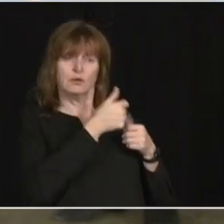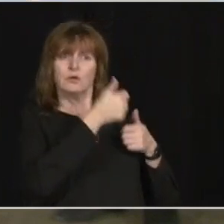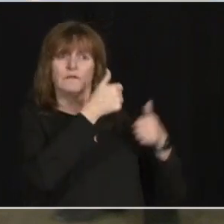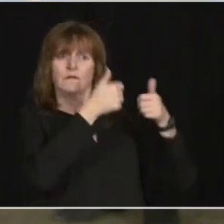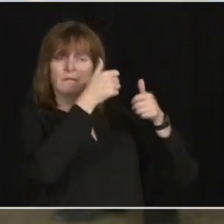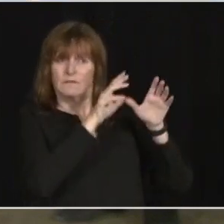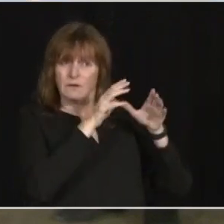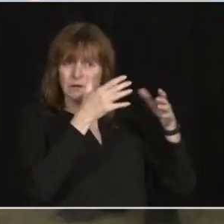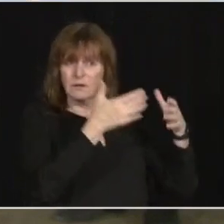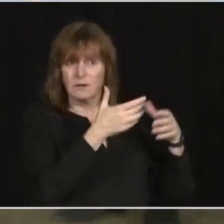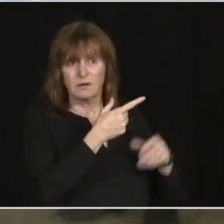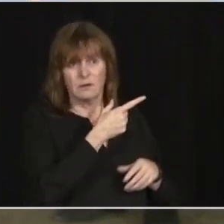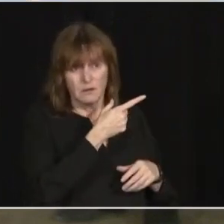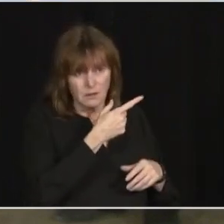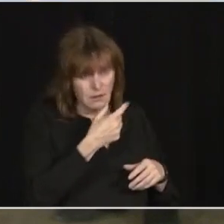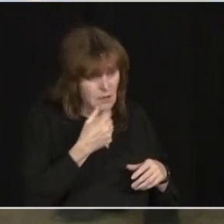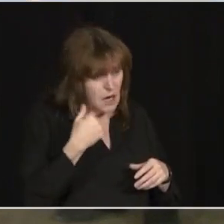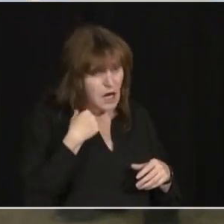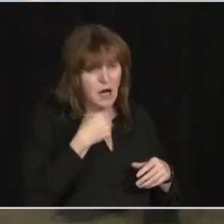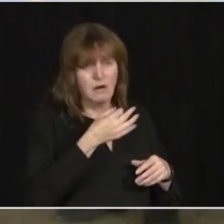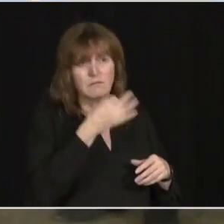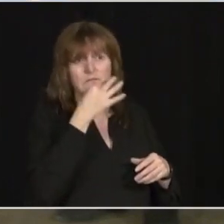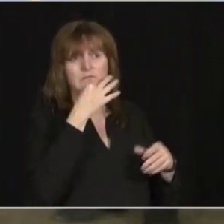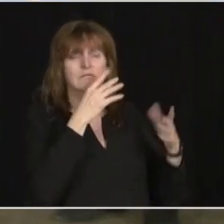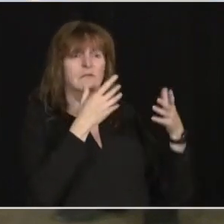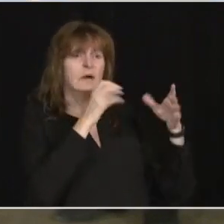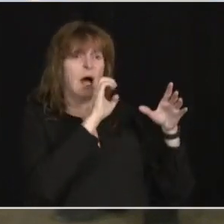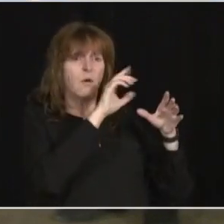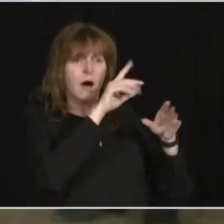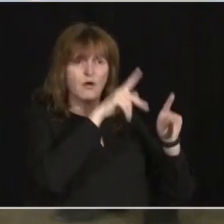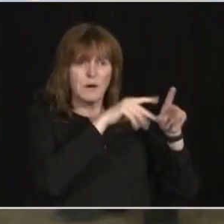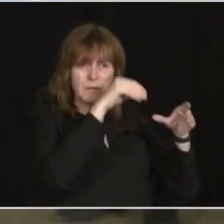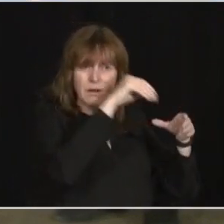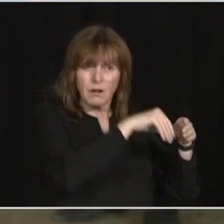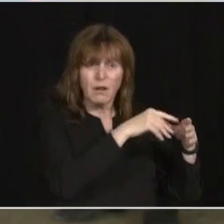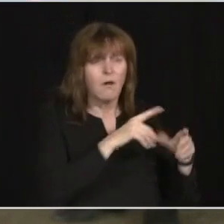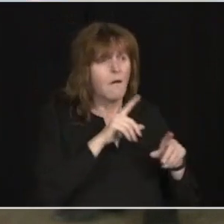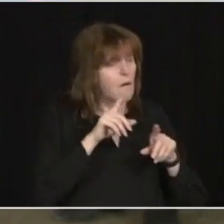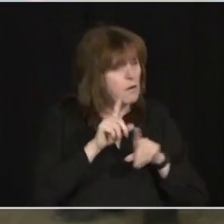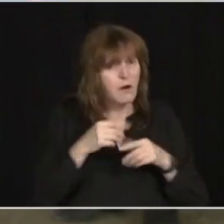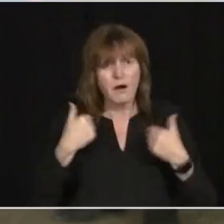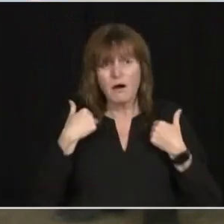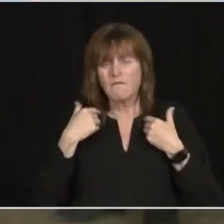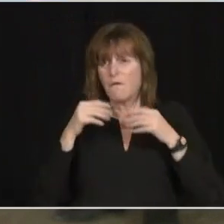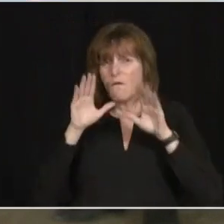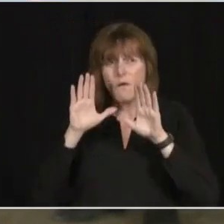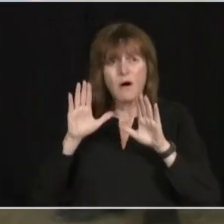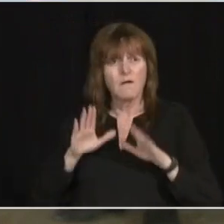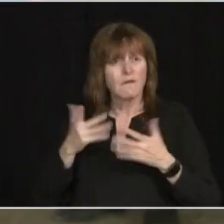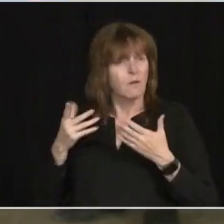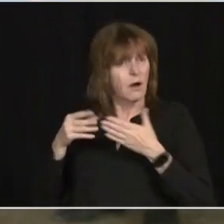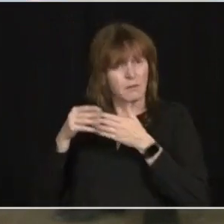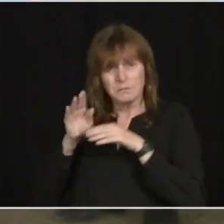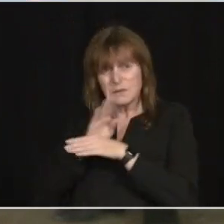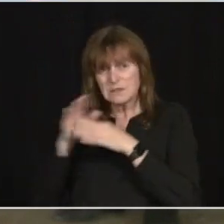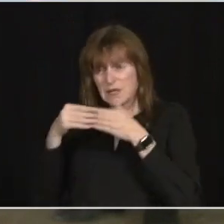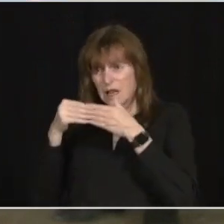COVID table, my education expert, but we have some great, great industry leaders and business leaders and economic leaders that